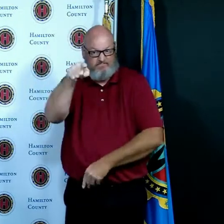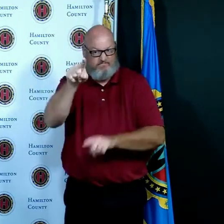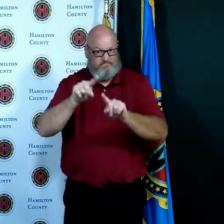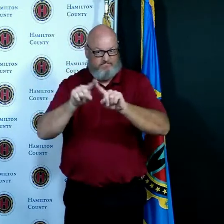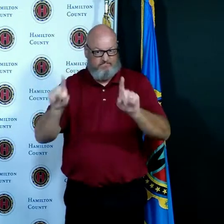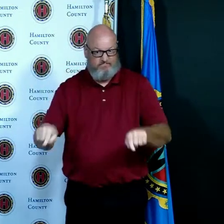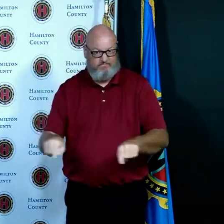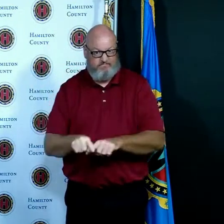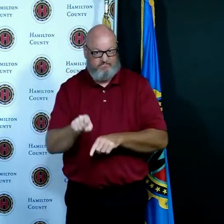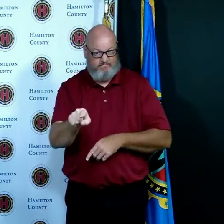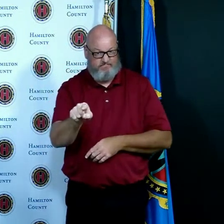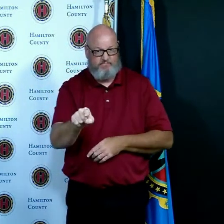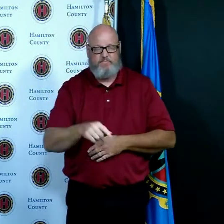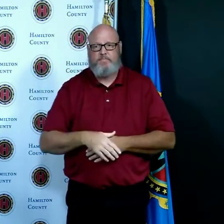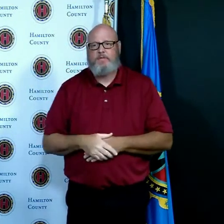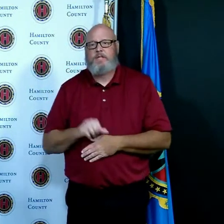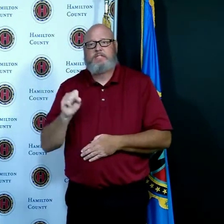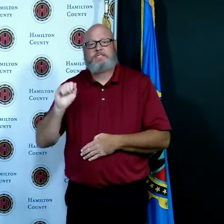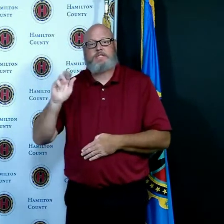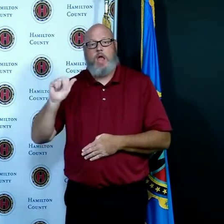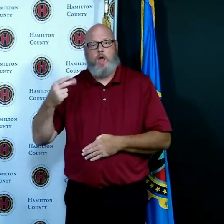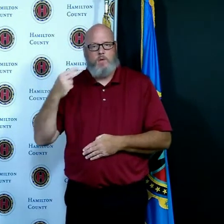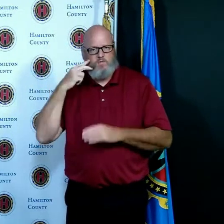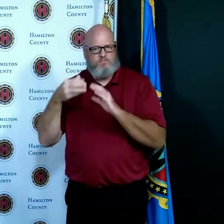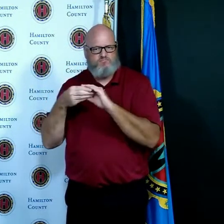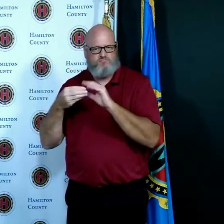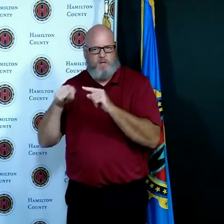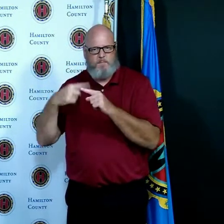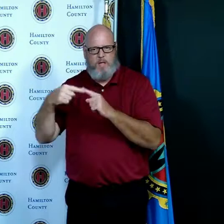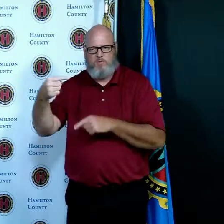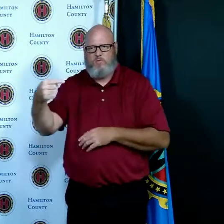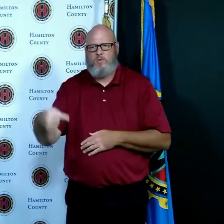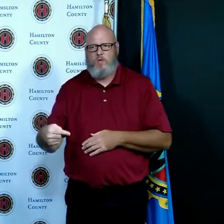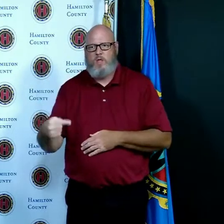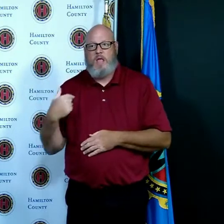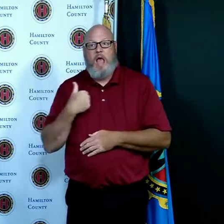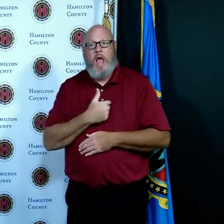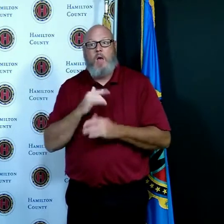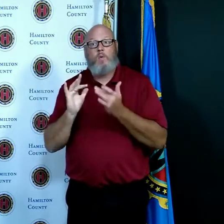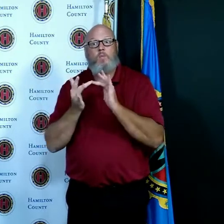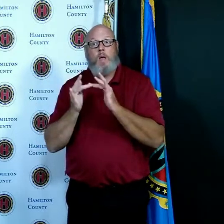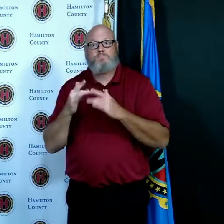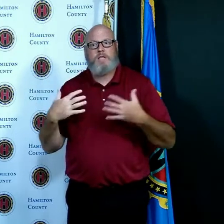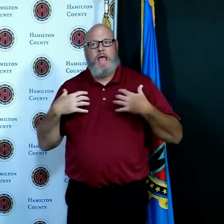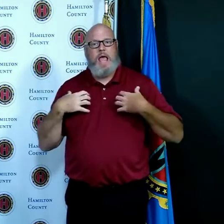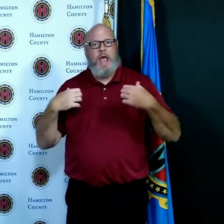website that website is HealthCollab.org/testandprotect